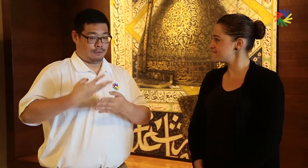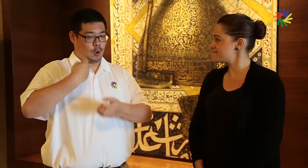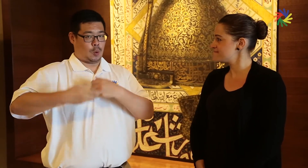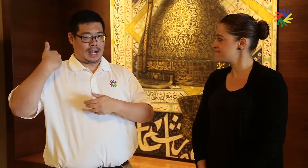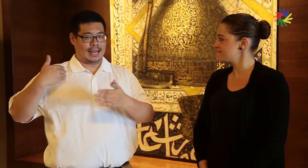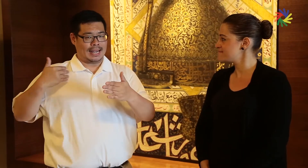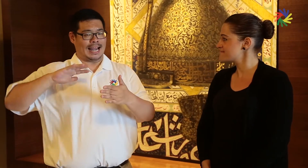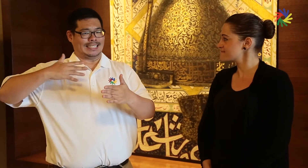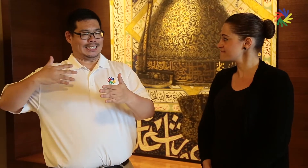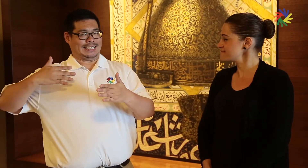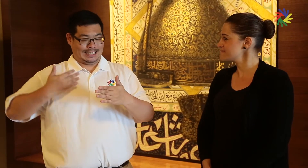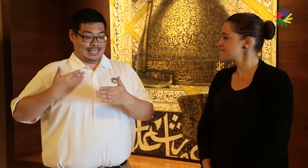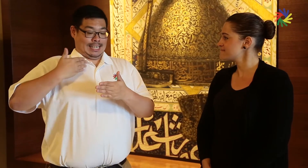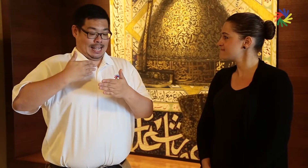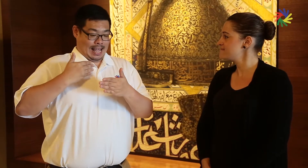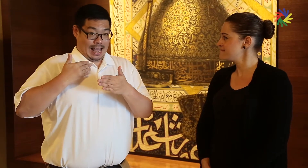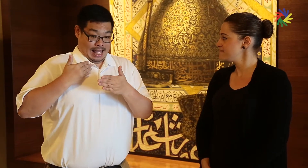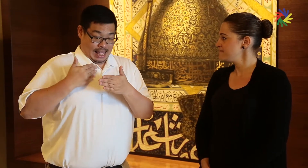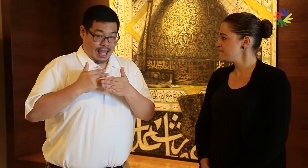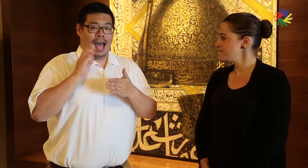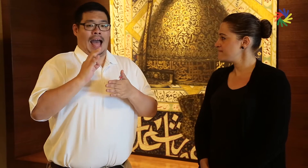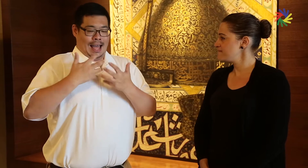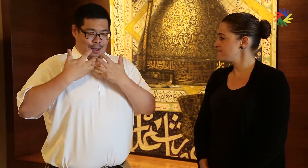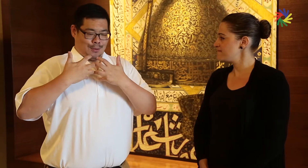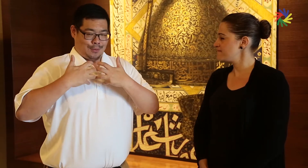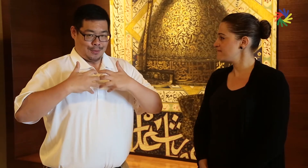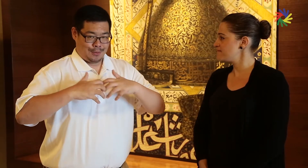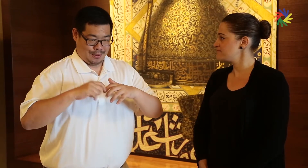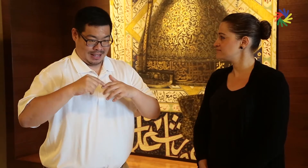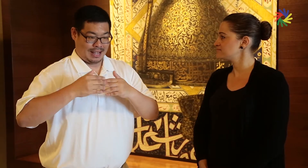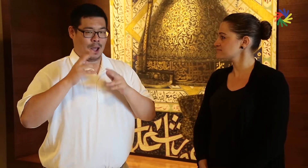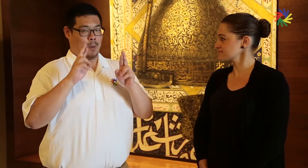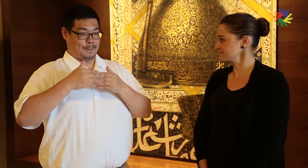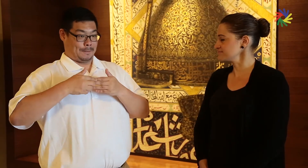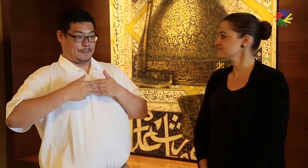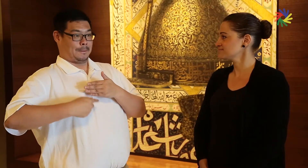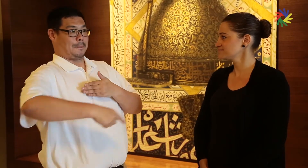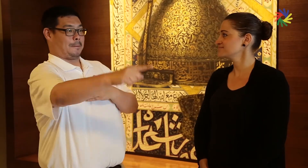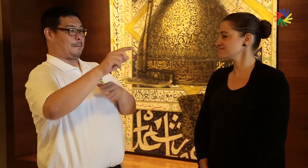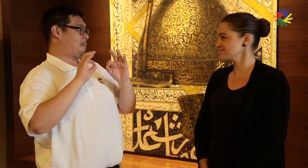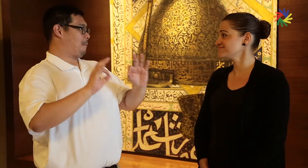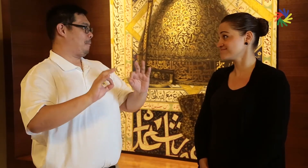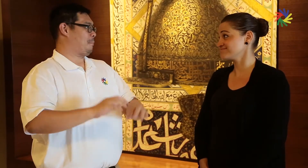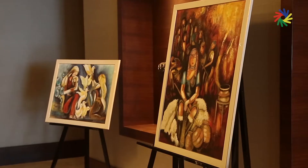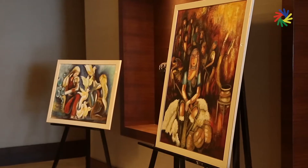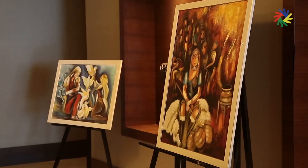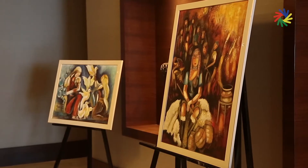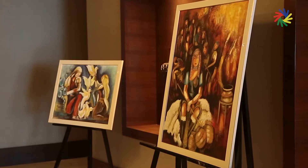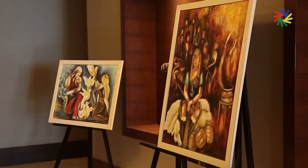and audiogram testing are in proper place. The past 4 years we had a slow